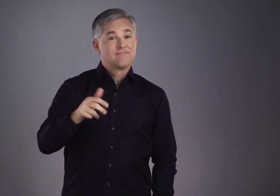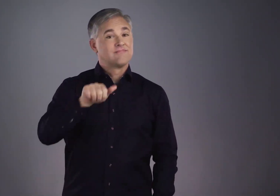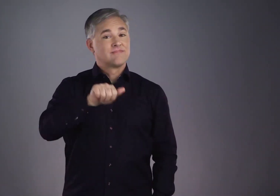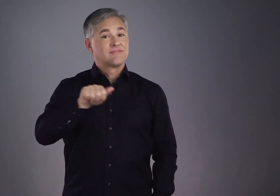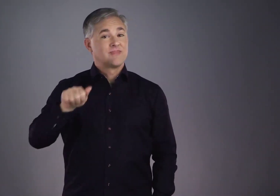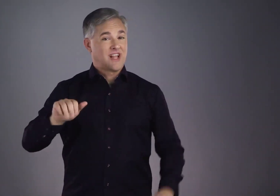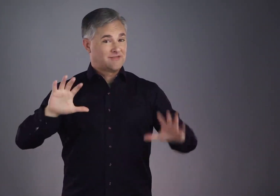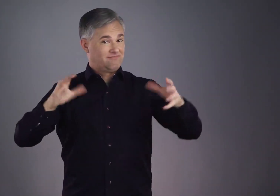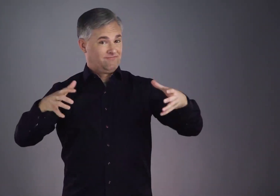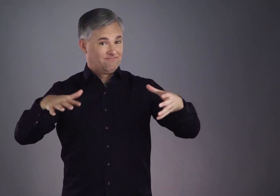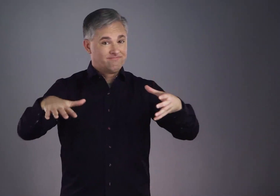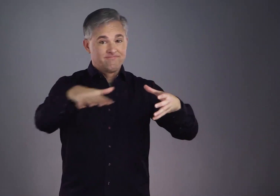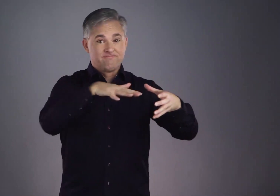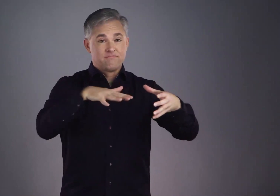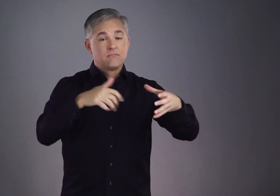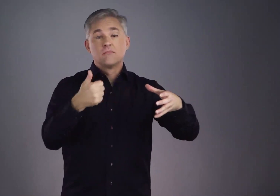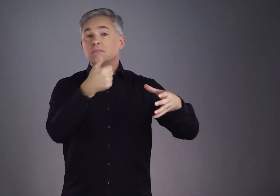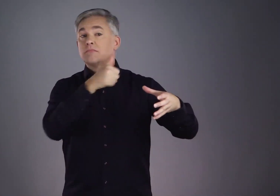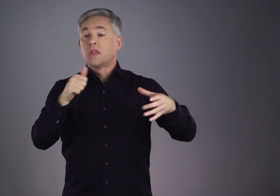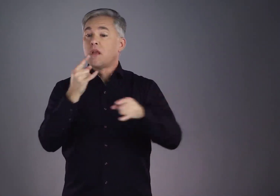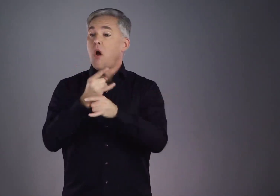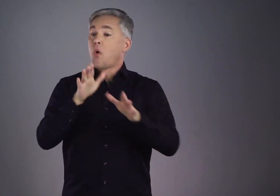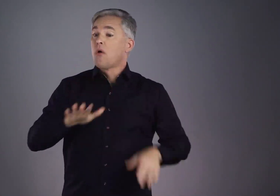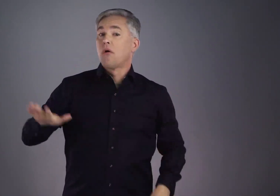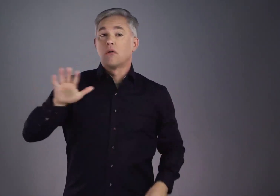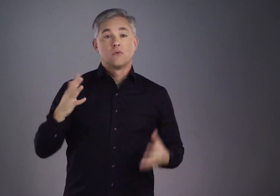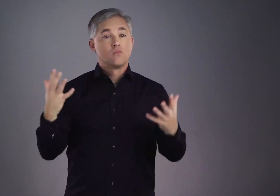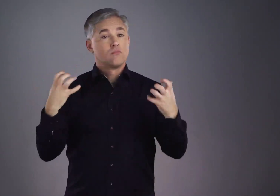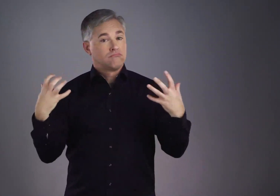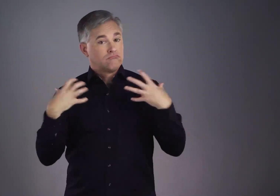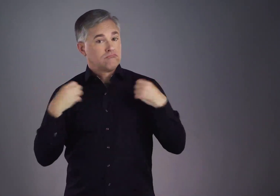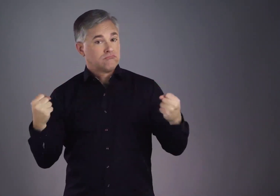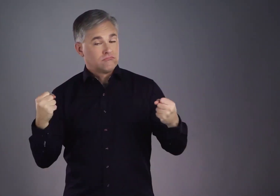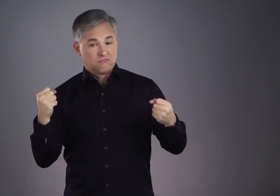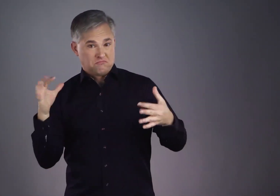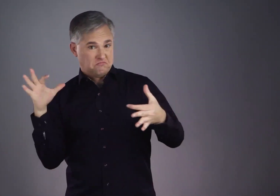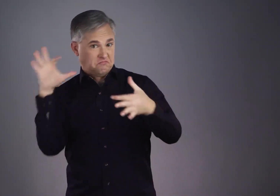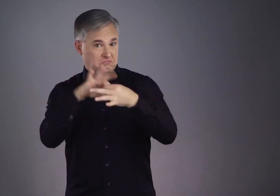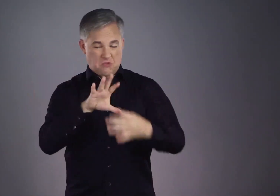3. — Our membership ought to include all who suffer from alcoholism.